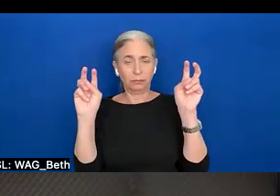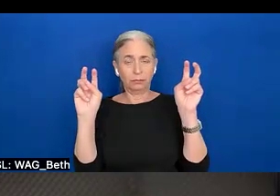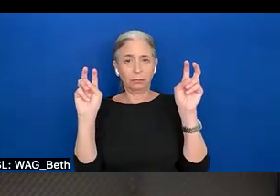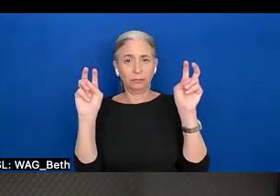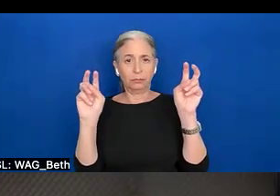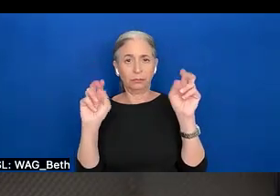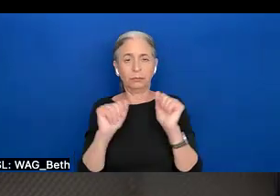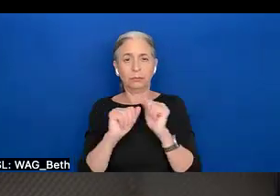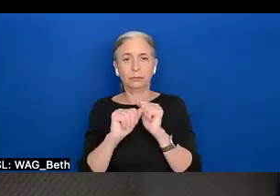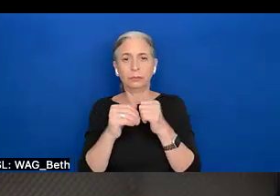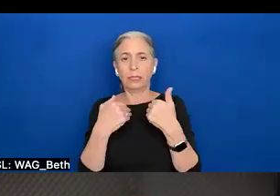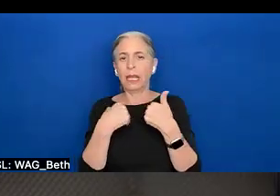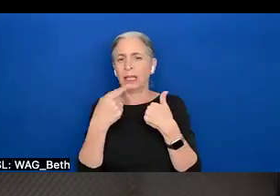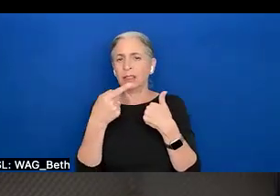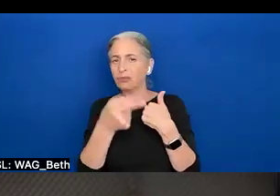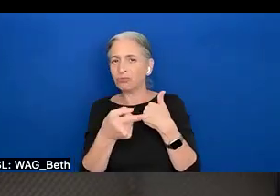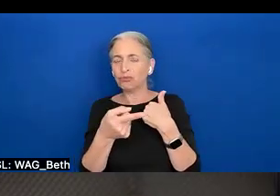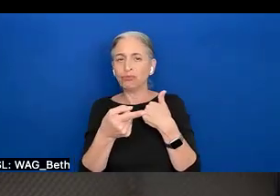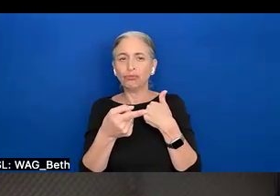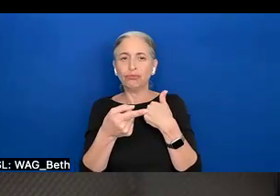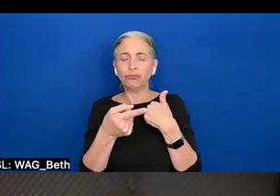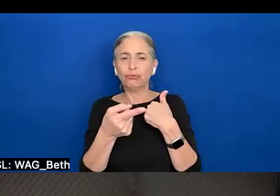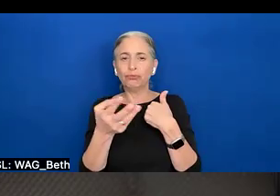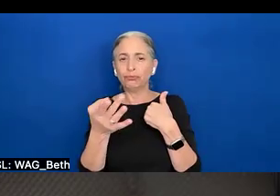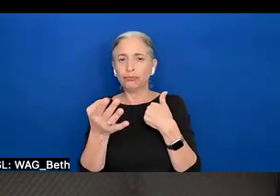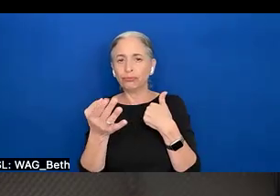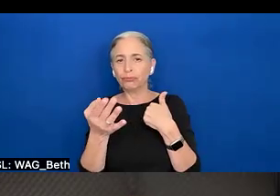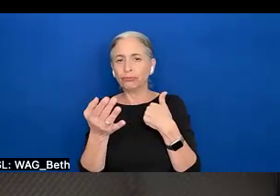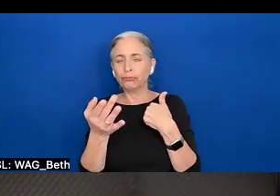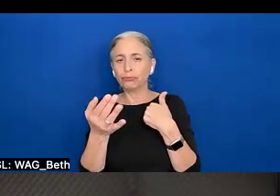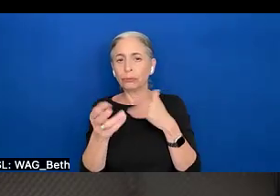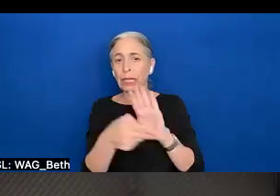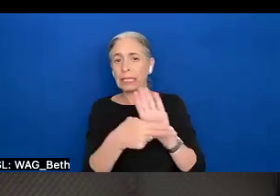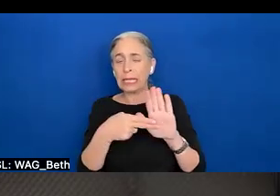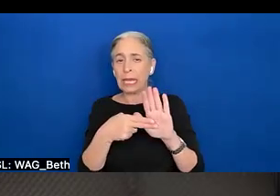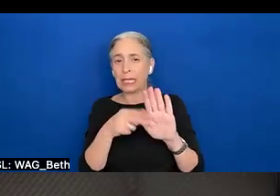have tag assigned to them.